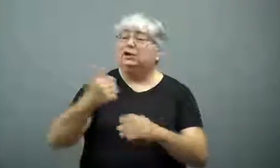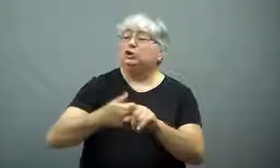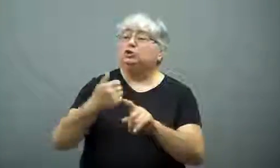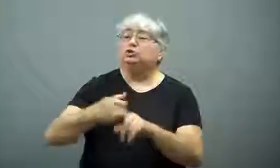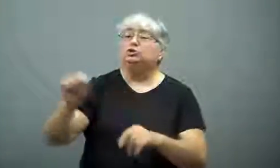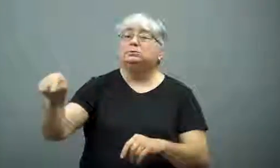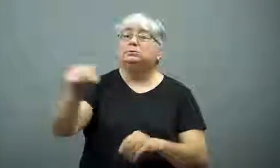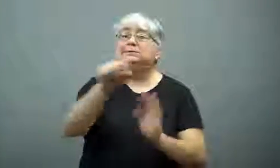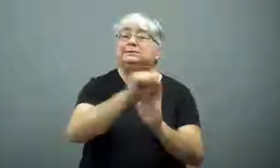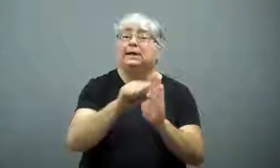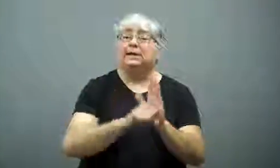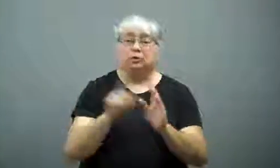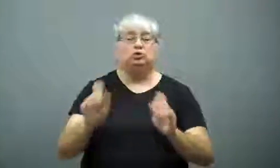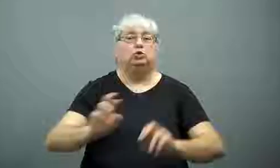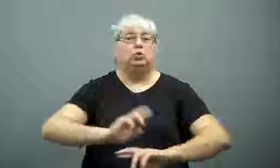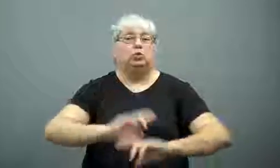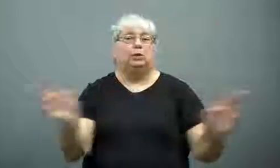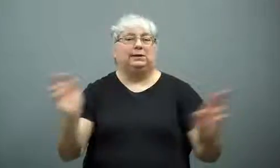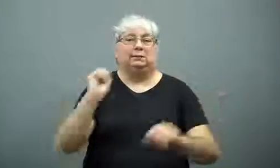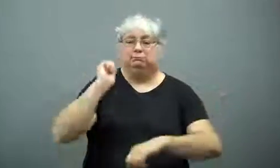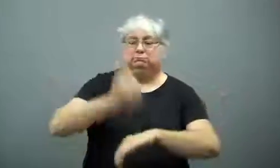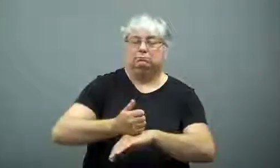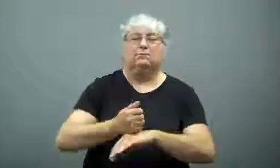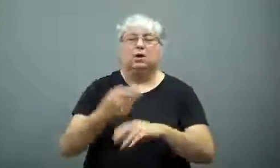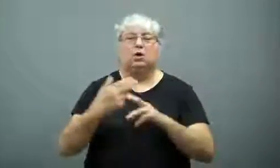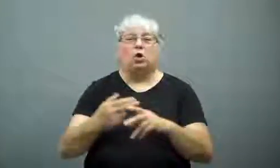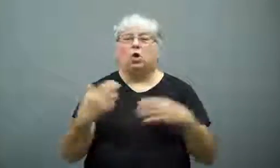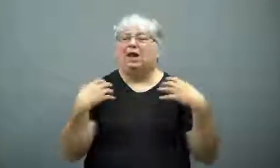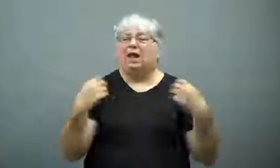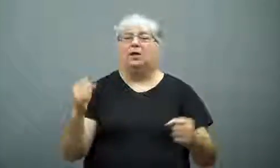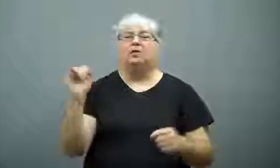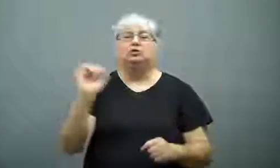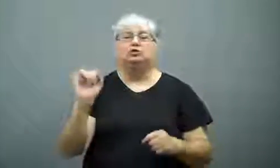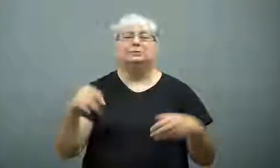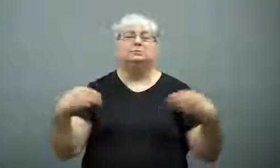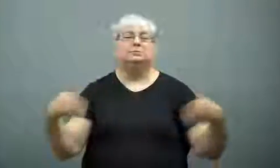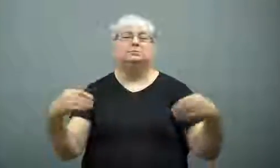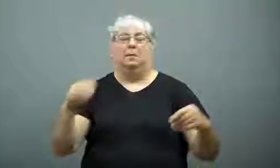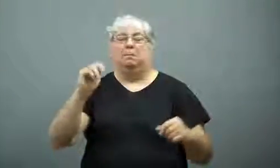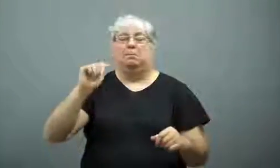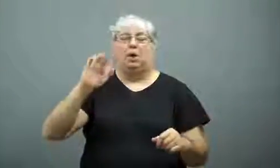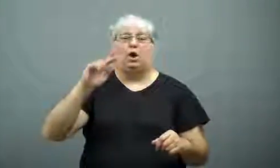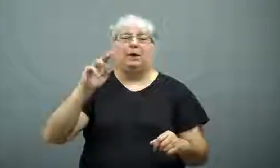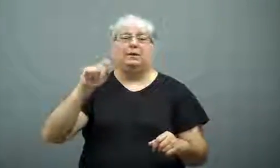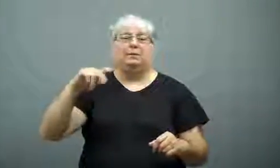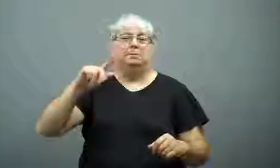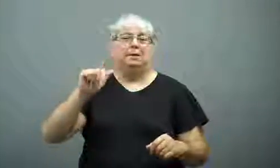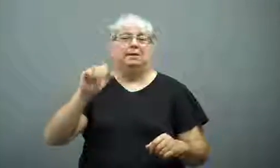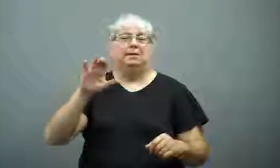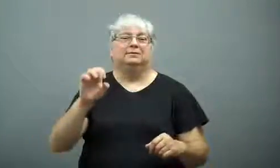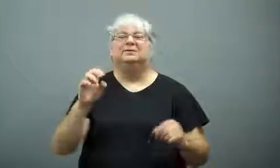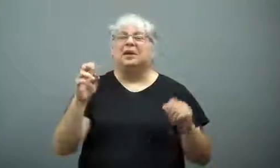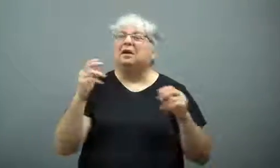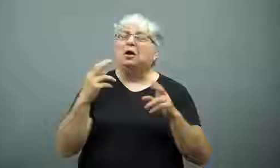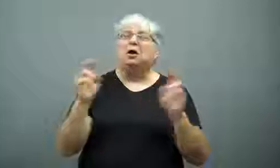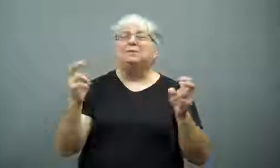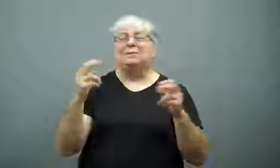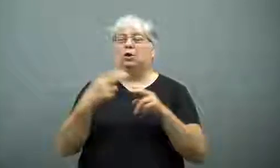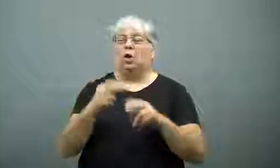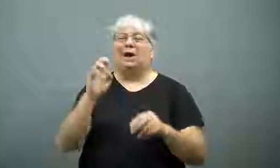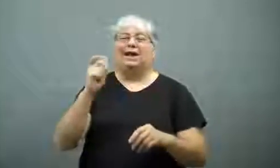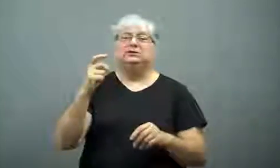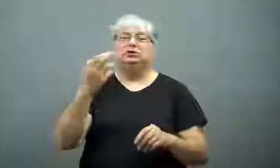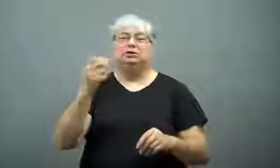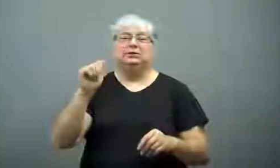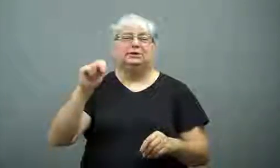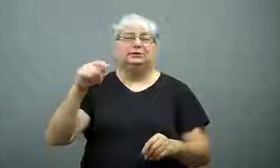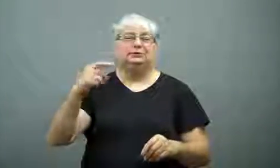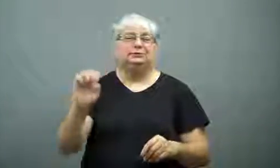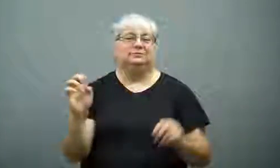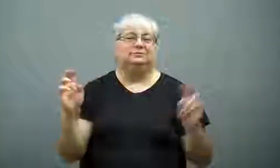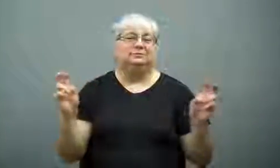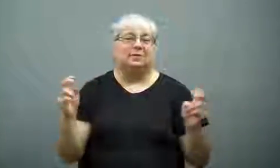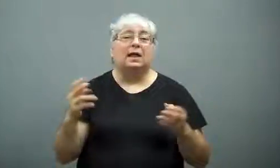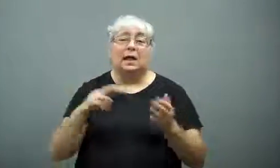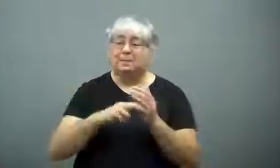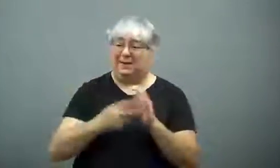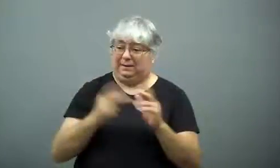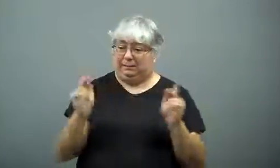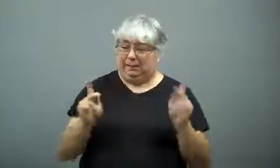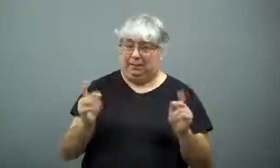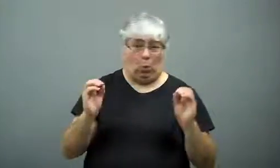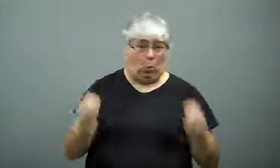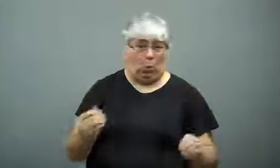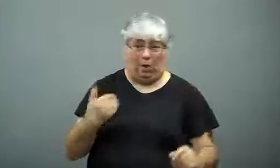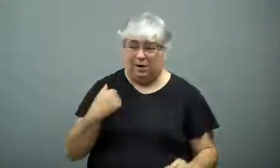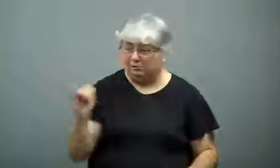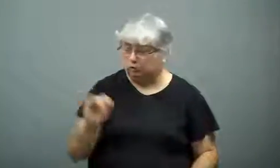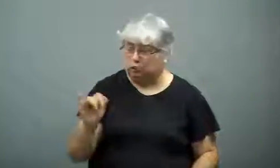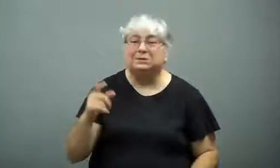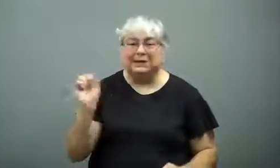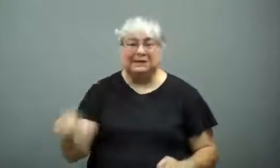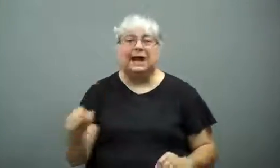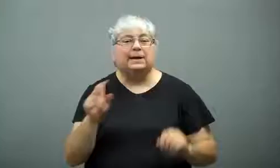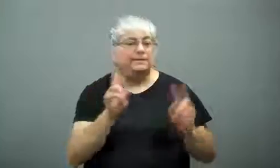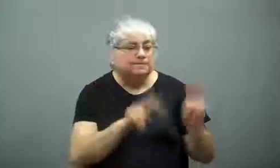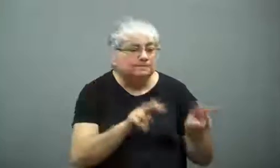each state should have in place a Health Insurance Marketplace, or Exchange.